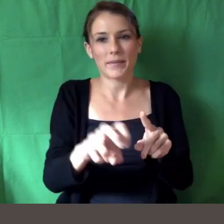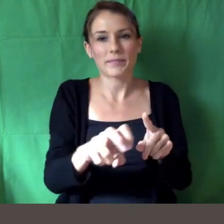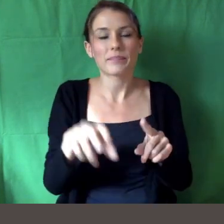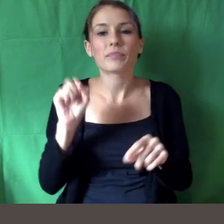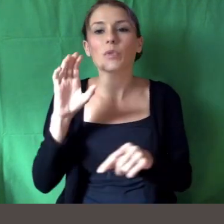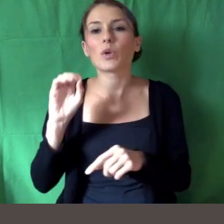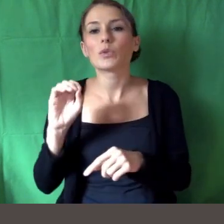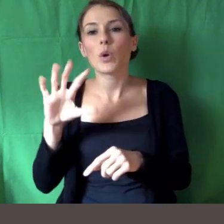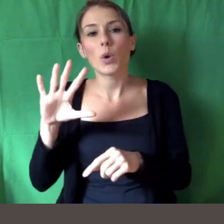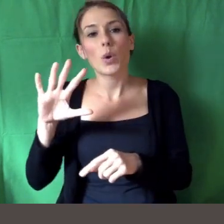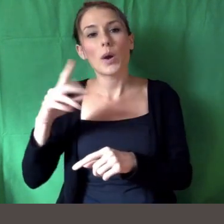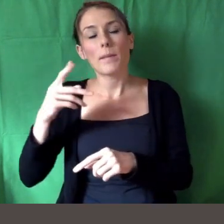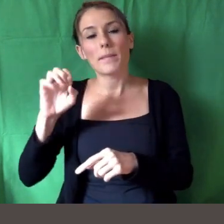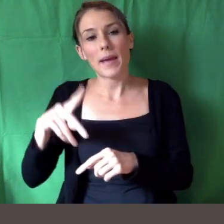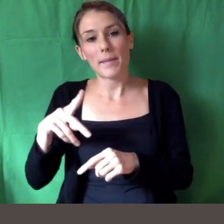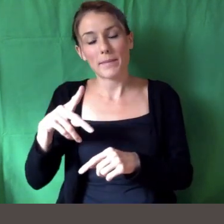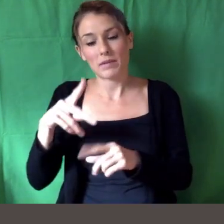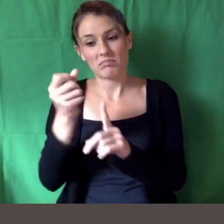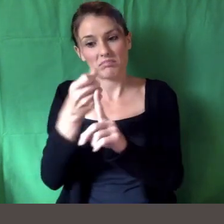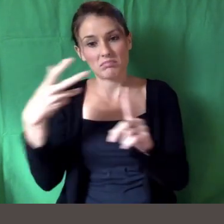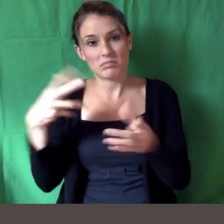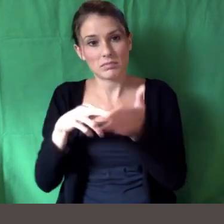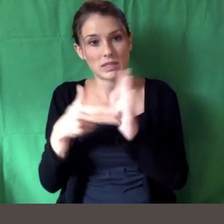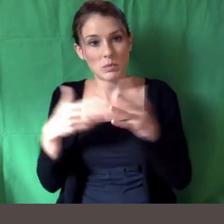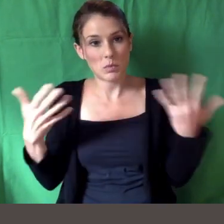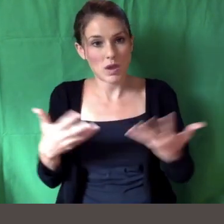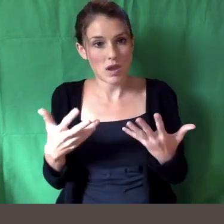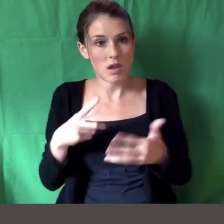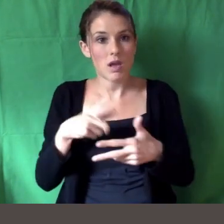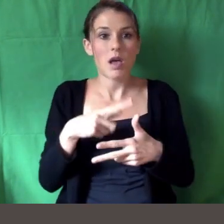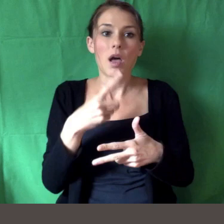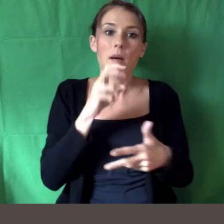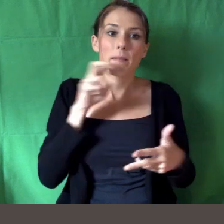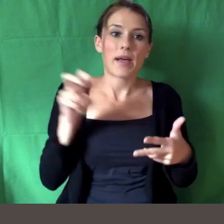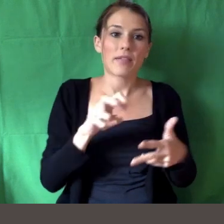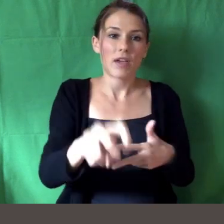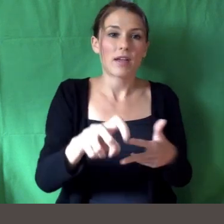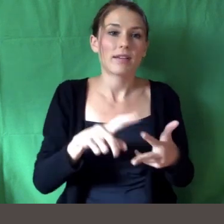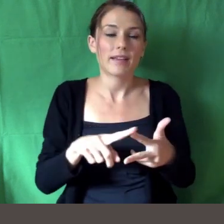So a PEP, a PEP stands for Python Enhancement Proposal.